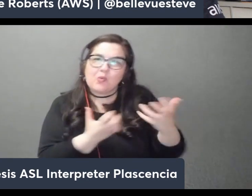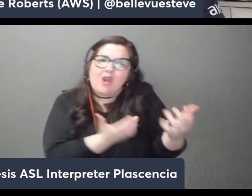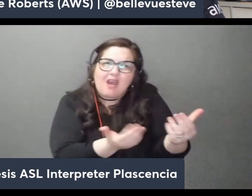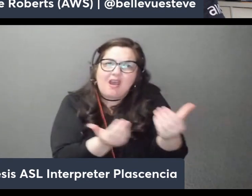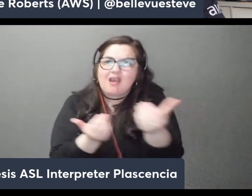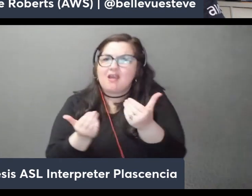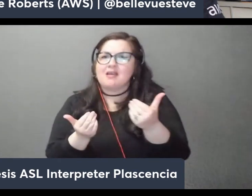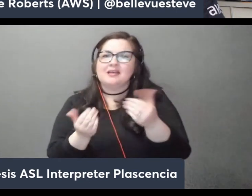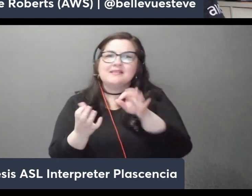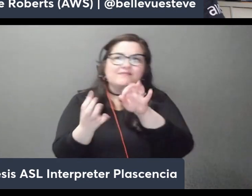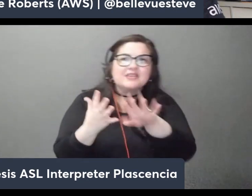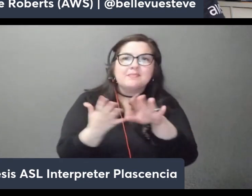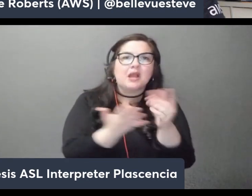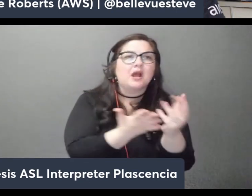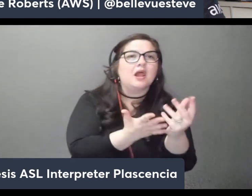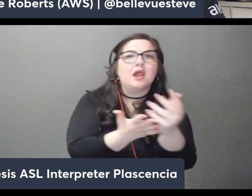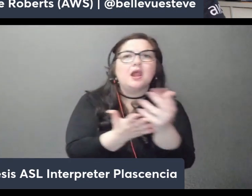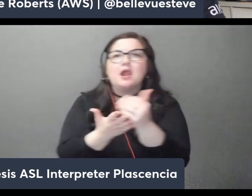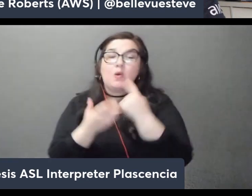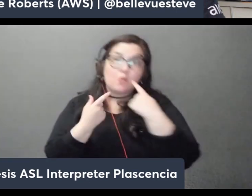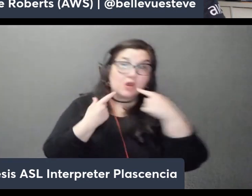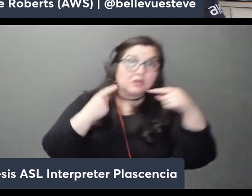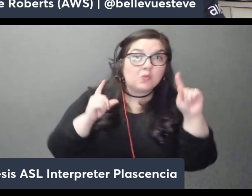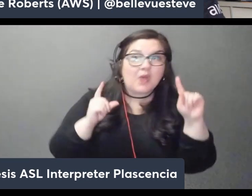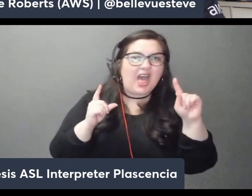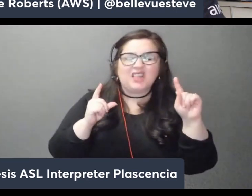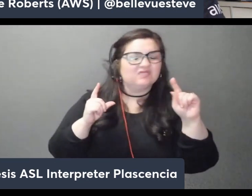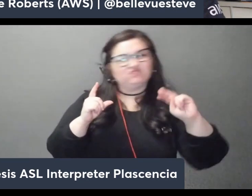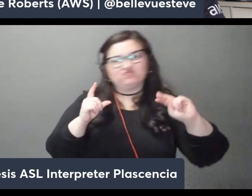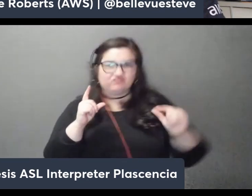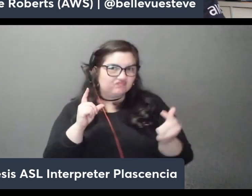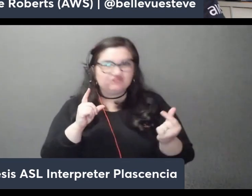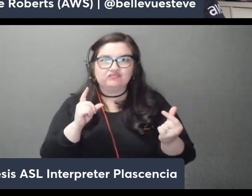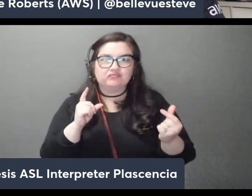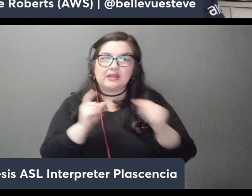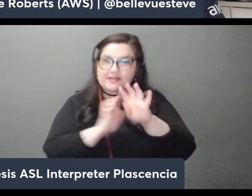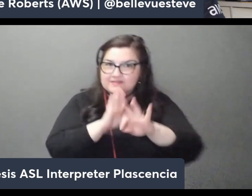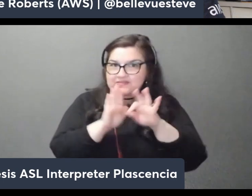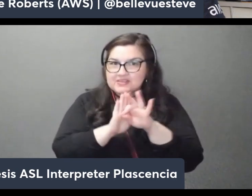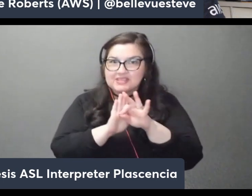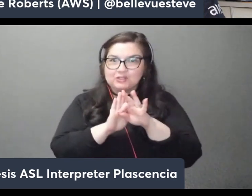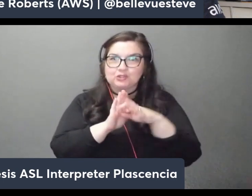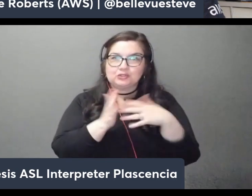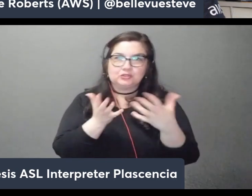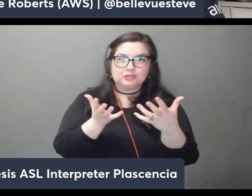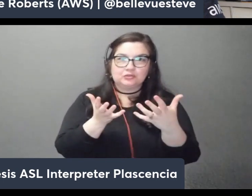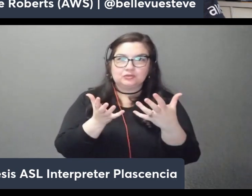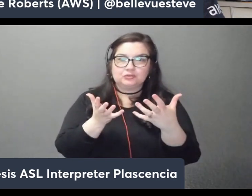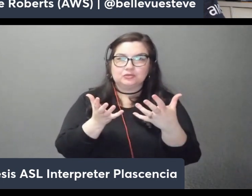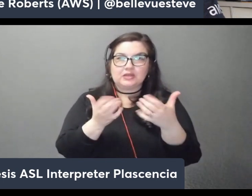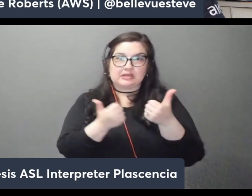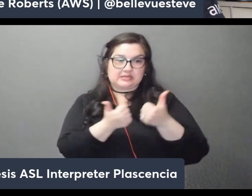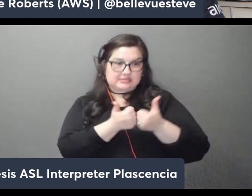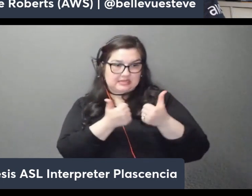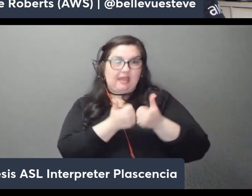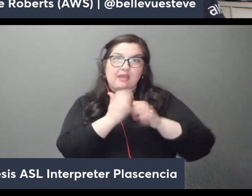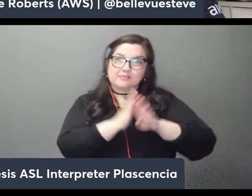what are the things that work well? What are the things that don't work well? What are the features that you, you know, our game developers wanna have?